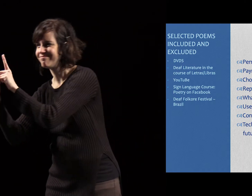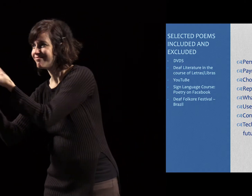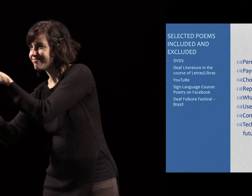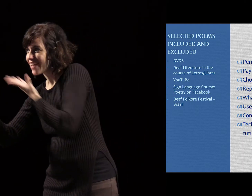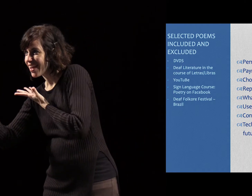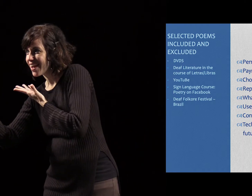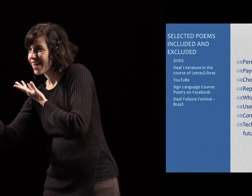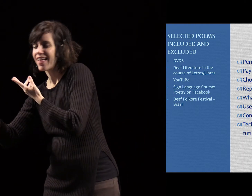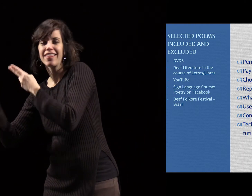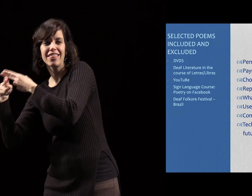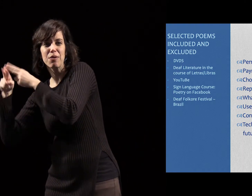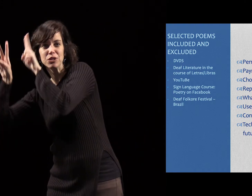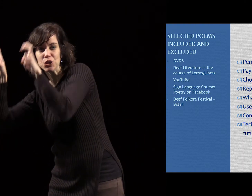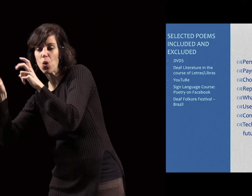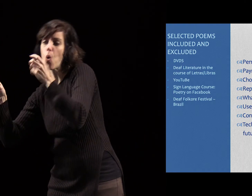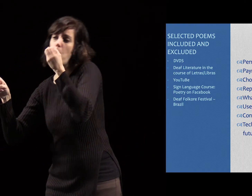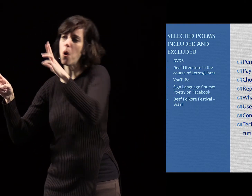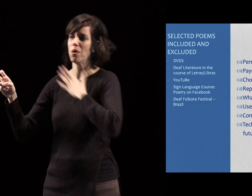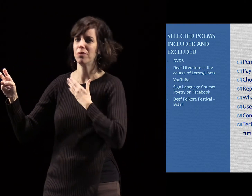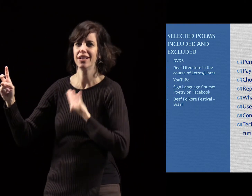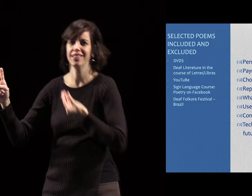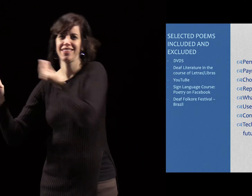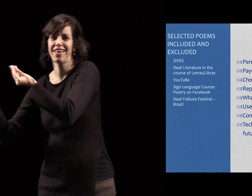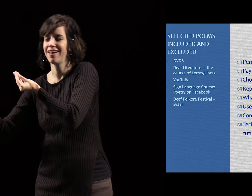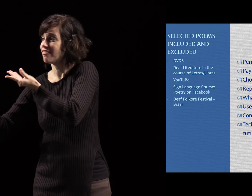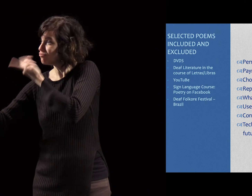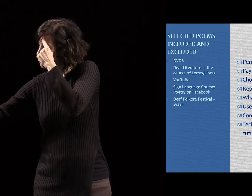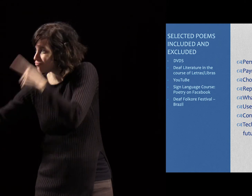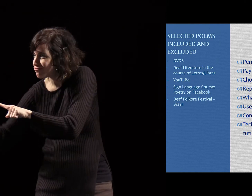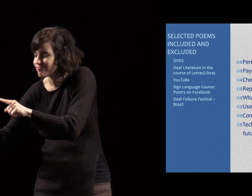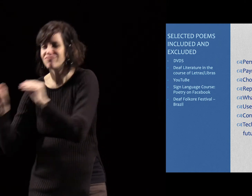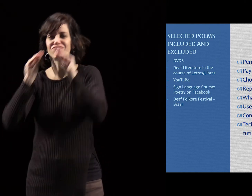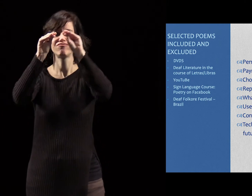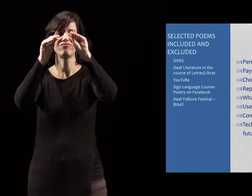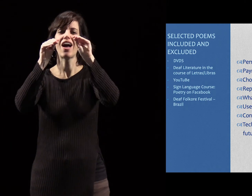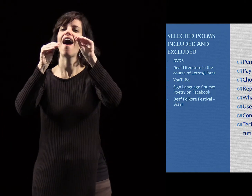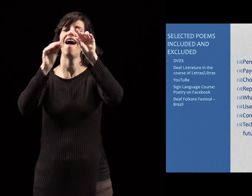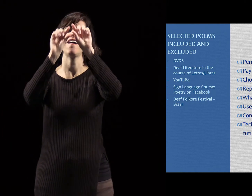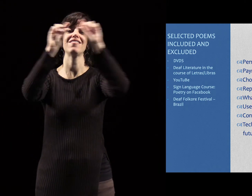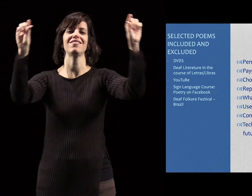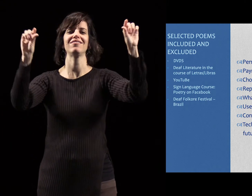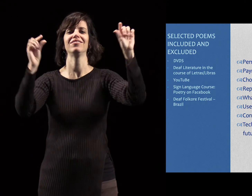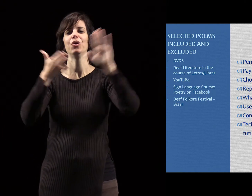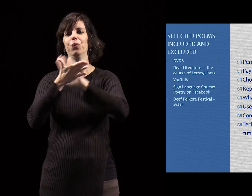In this situation, it's better to approach people one-on-one and have that conversation.